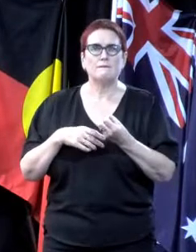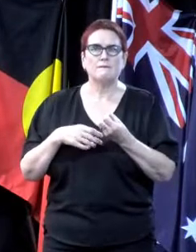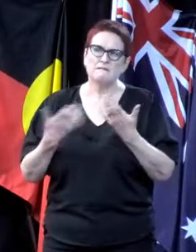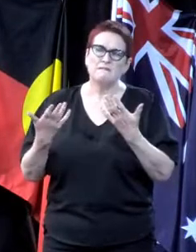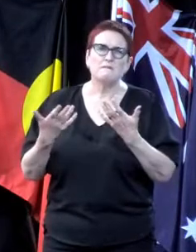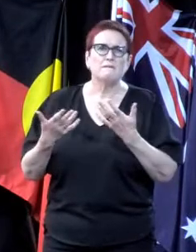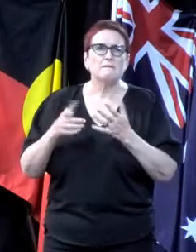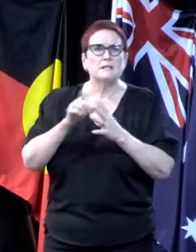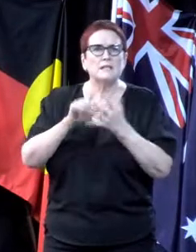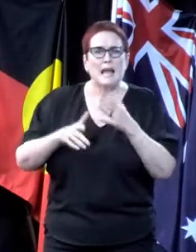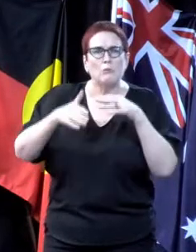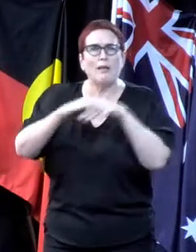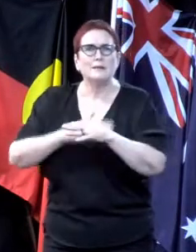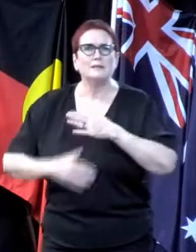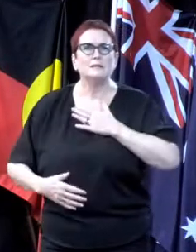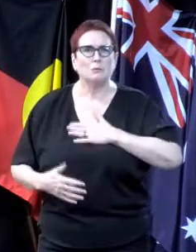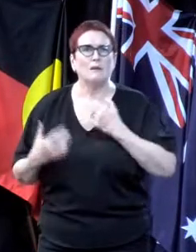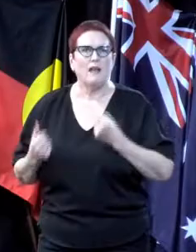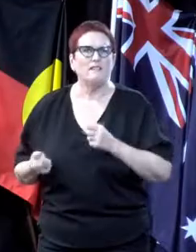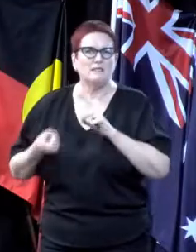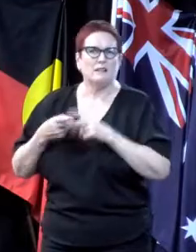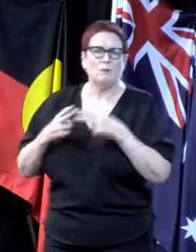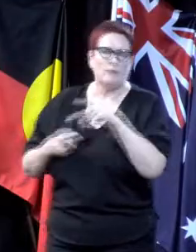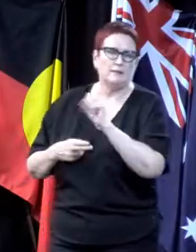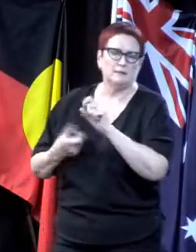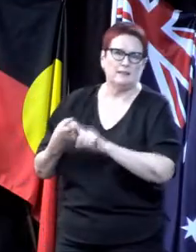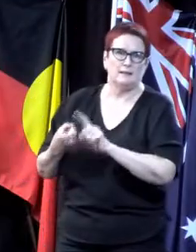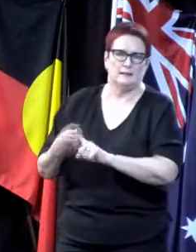for toileting that it's still used there for that, as well. OK.